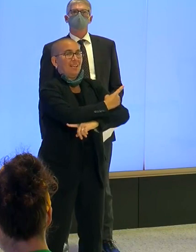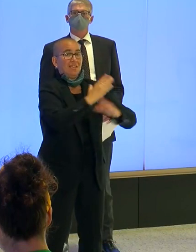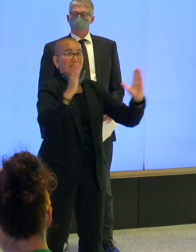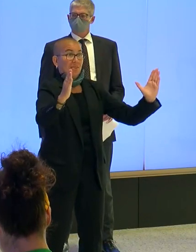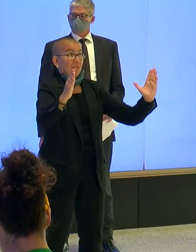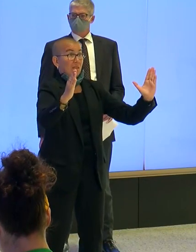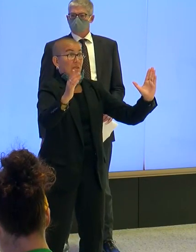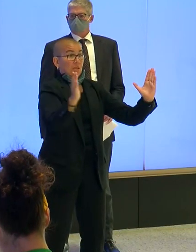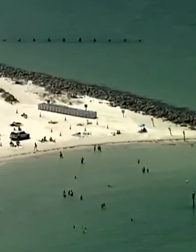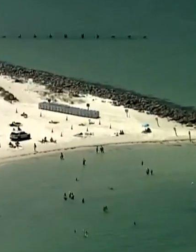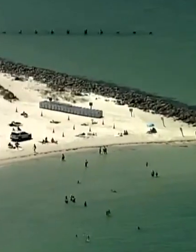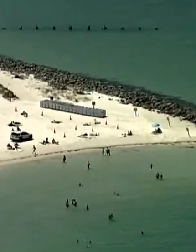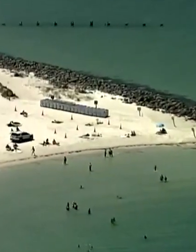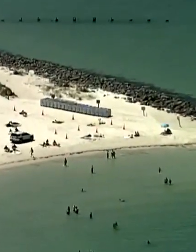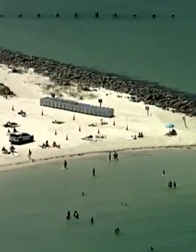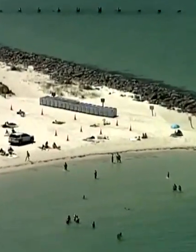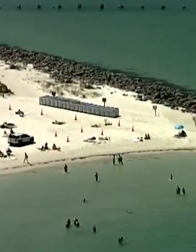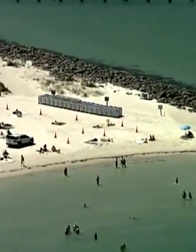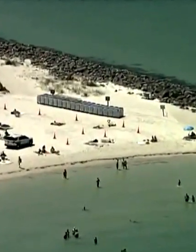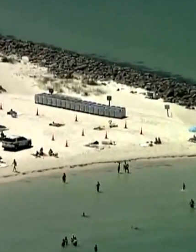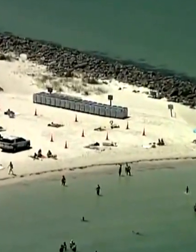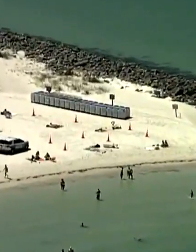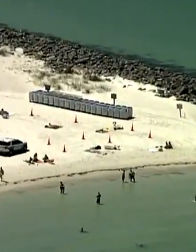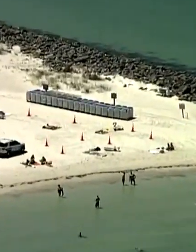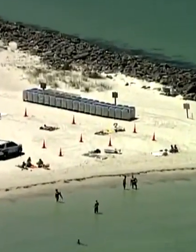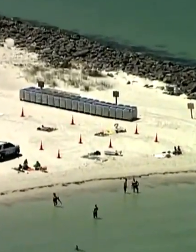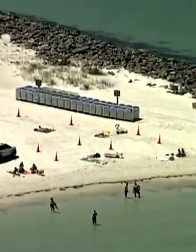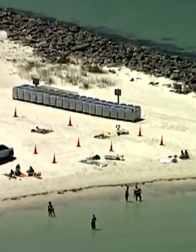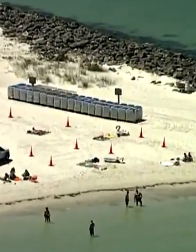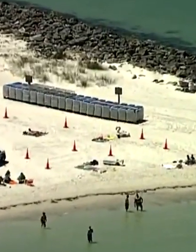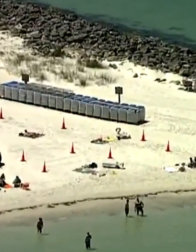MORE ACCURATE PICTURE OF HOW MUCH THE POPULATION MAY BE INFECTED. THE 70 AVERAGE POSITIVITY